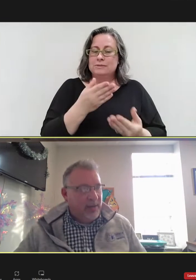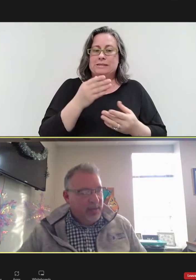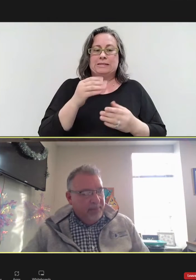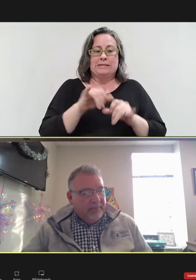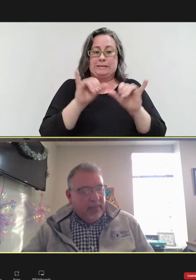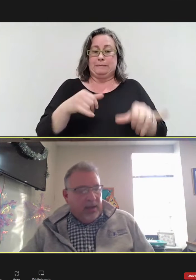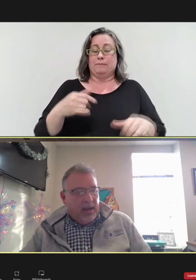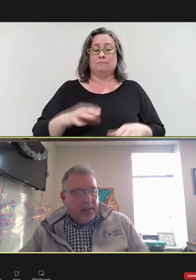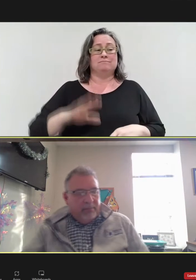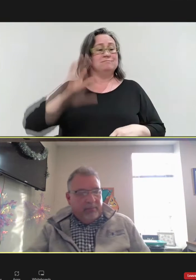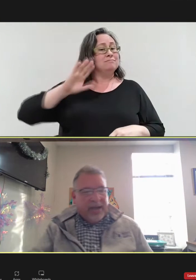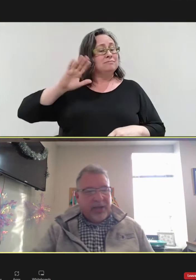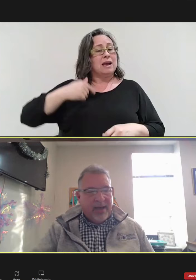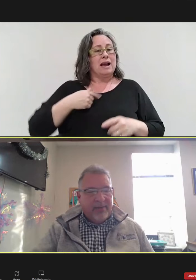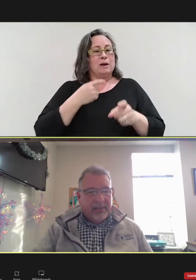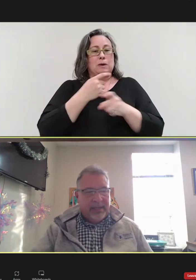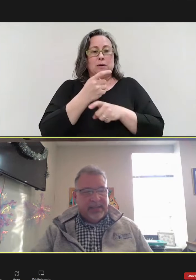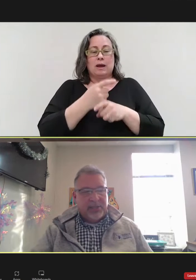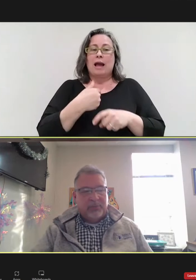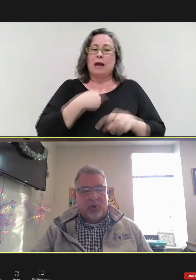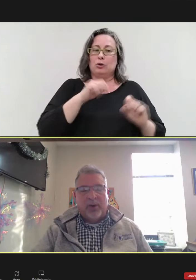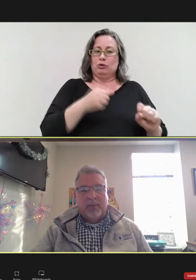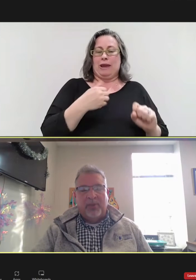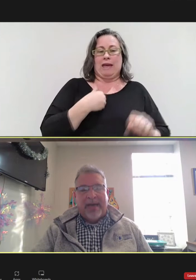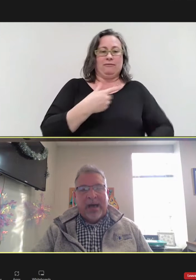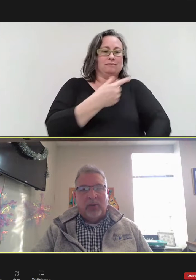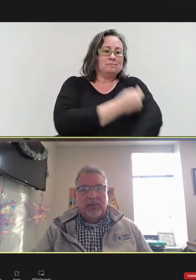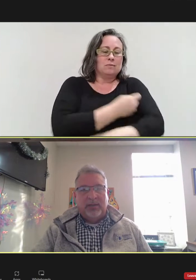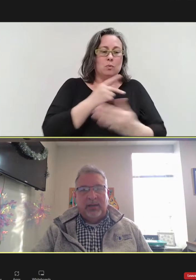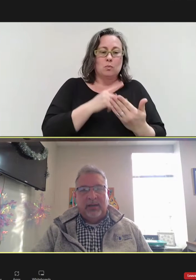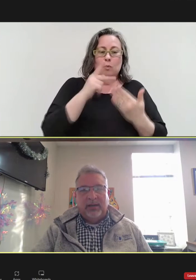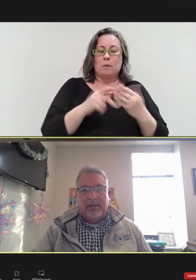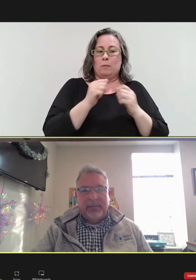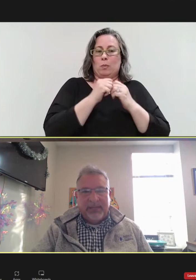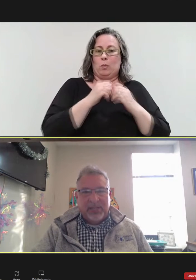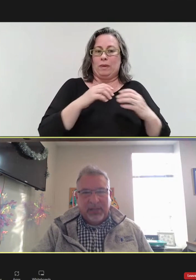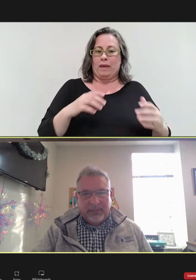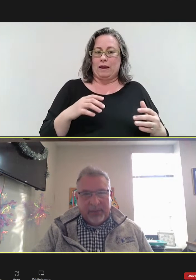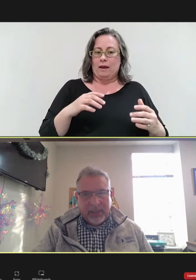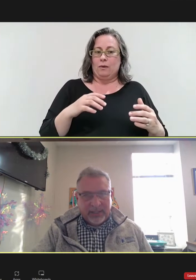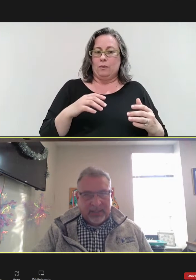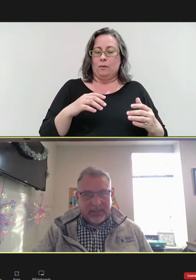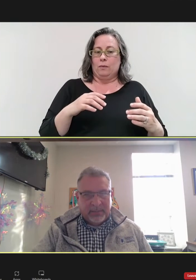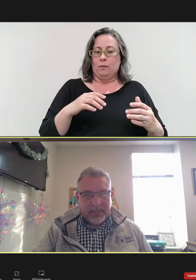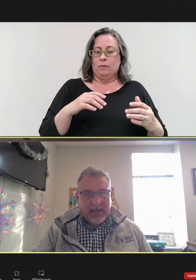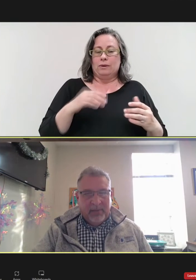that I could have an immunization program without an immunization information system,